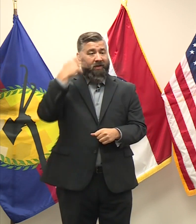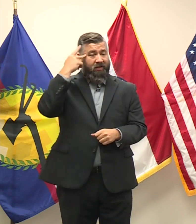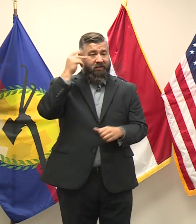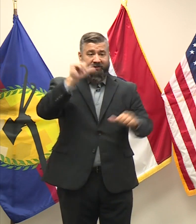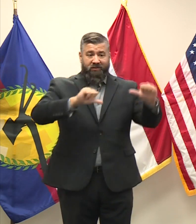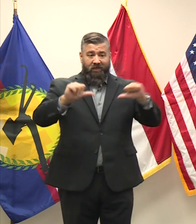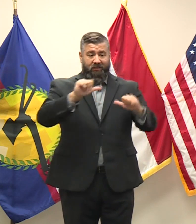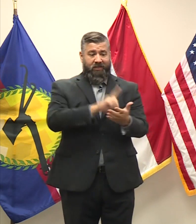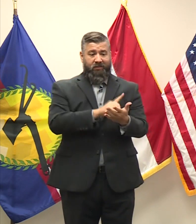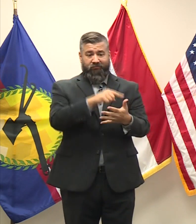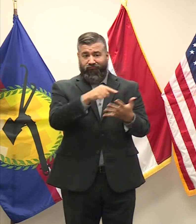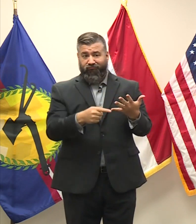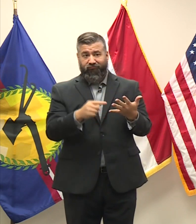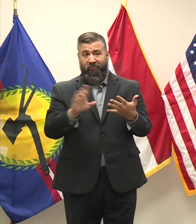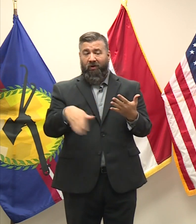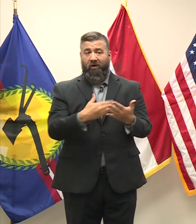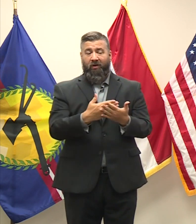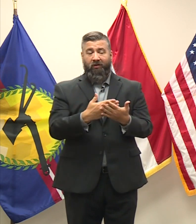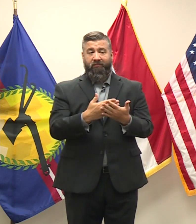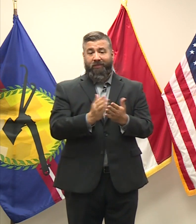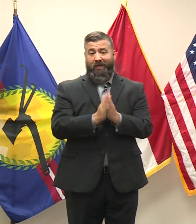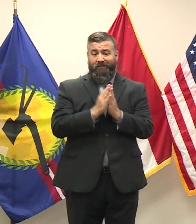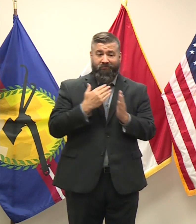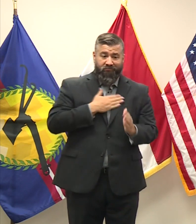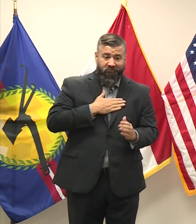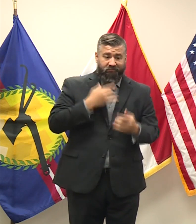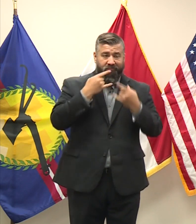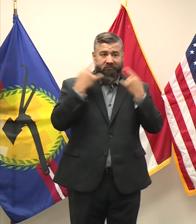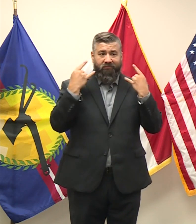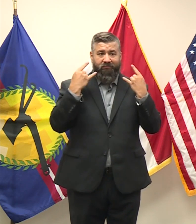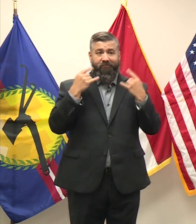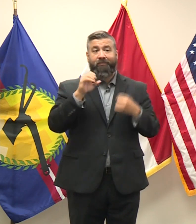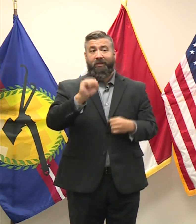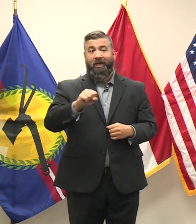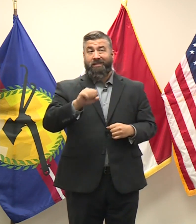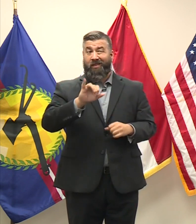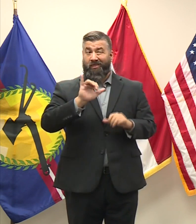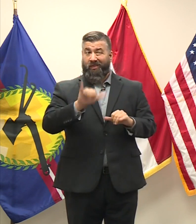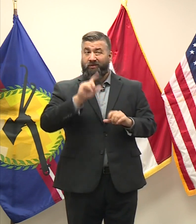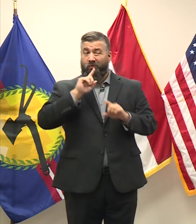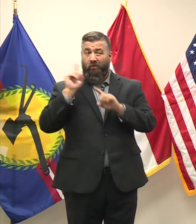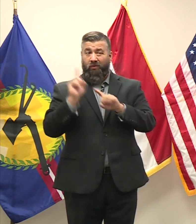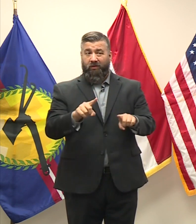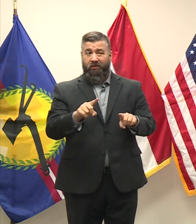BECAUSE THE CDC ASKED US TO THE PANDEMIC TASK FORCE ASKED US TO AND OUR PUBLIC HEALTH